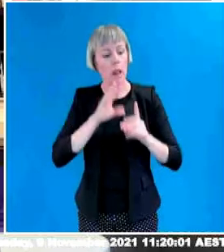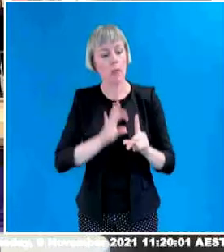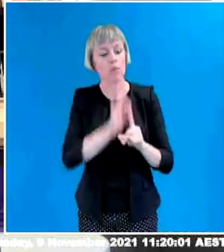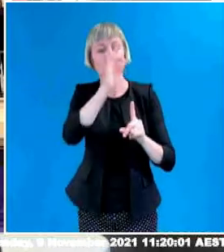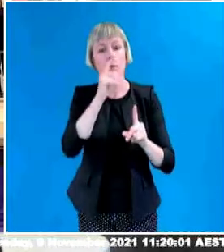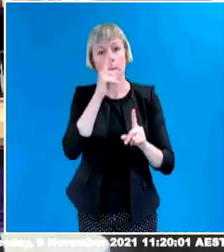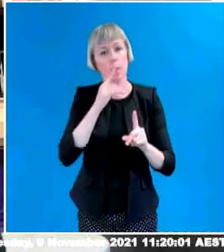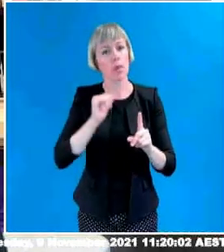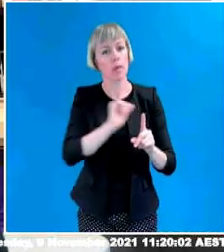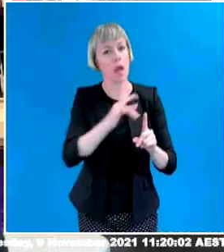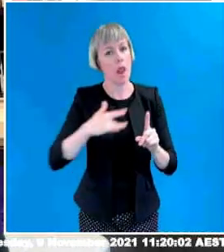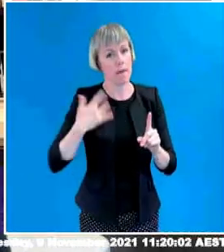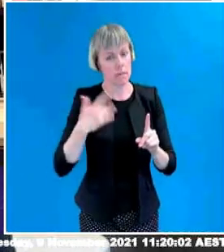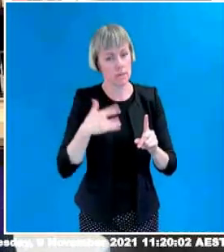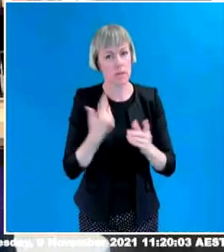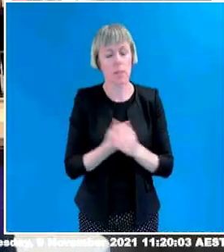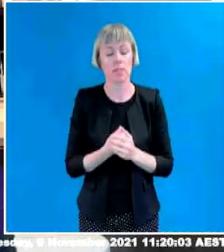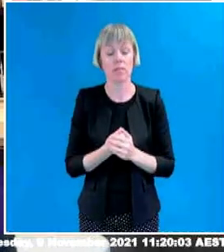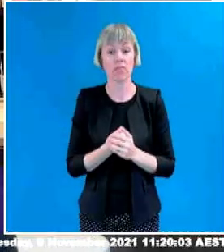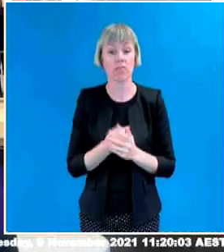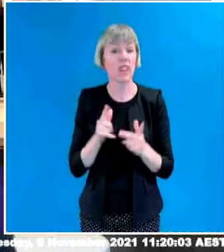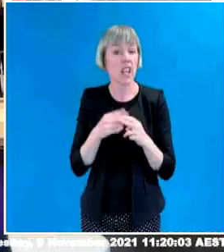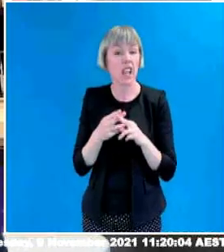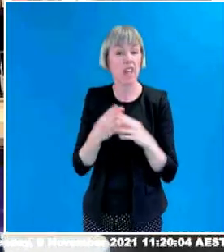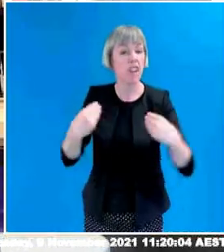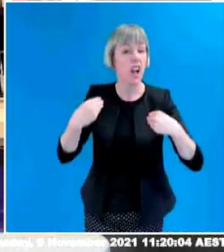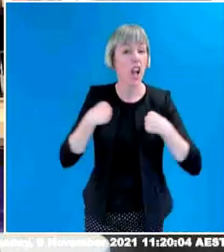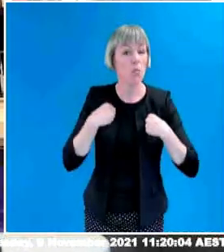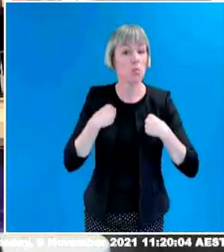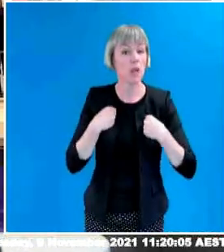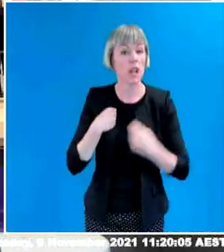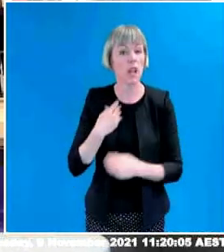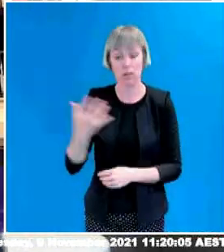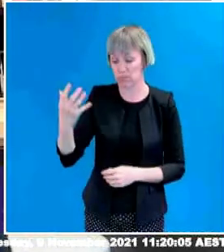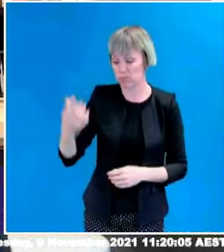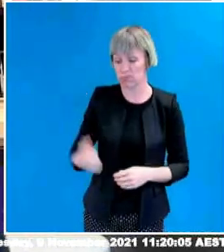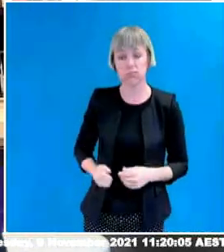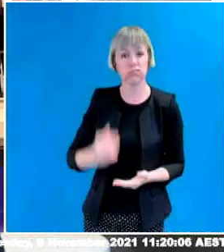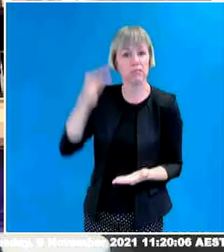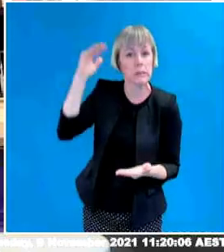orders or paying low rates, which ensured people were not getting overtime